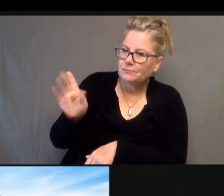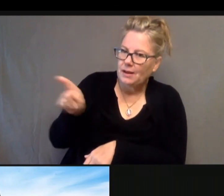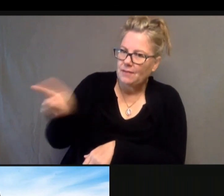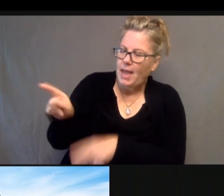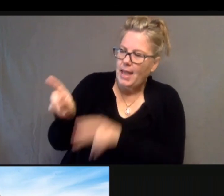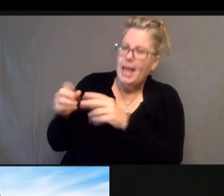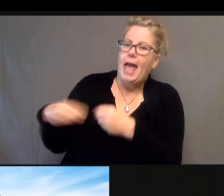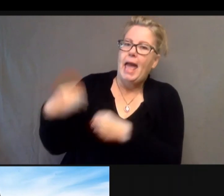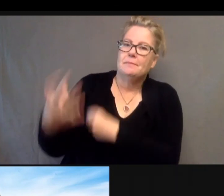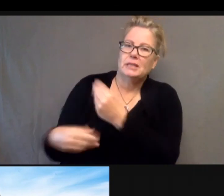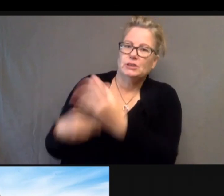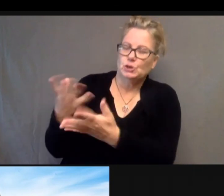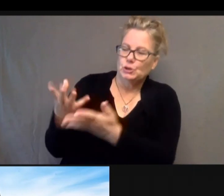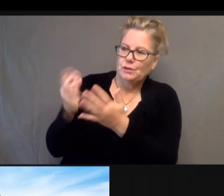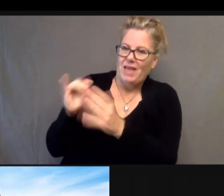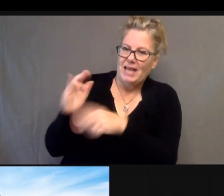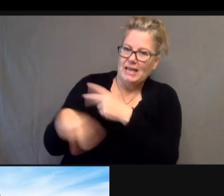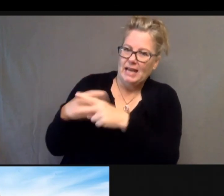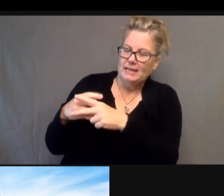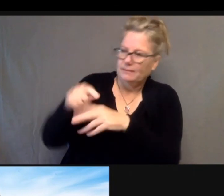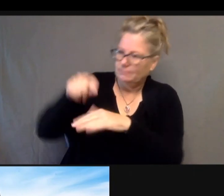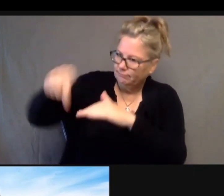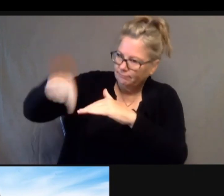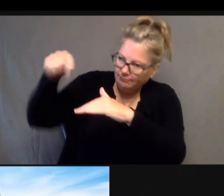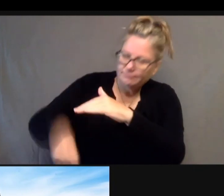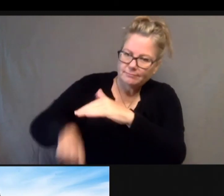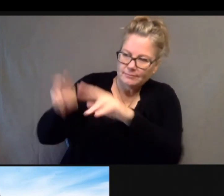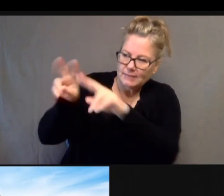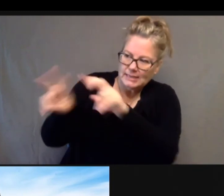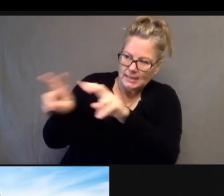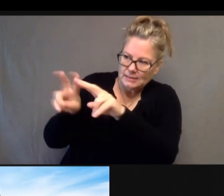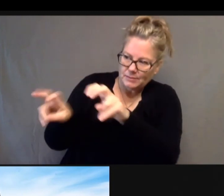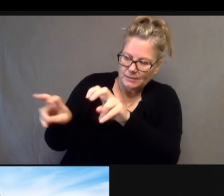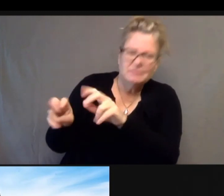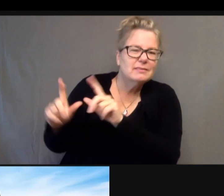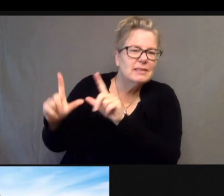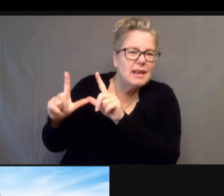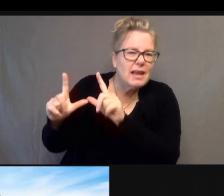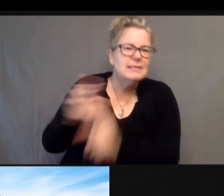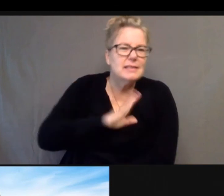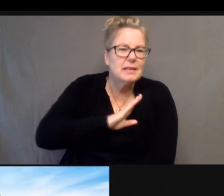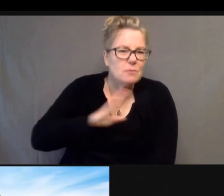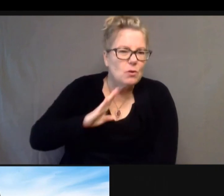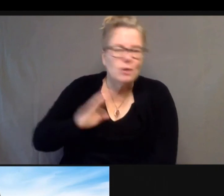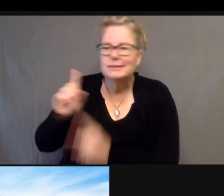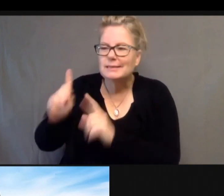boards or the credentialing boards, physician or psychologist found versus what our person